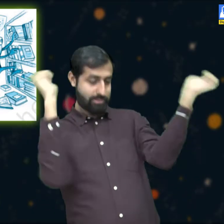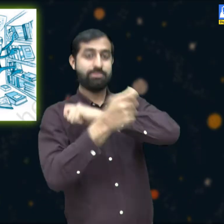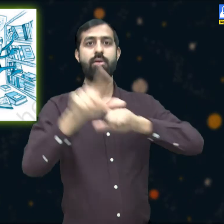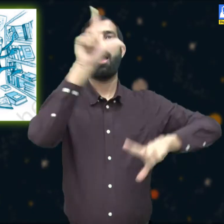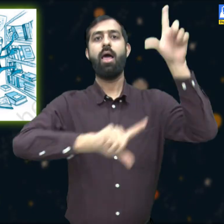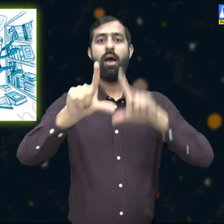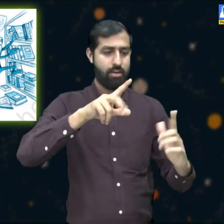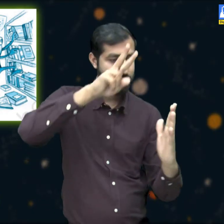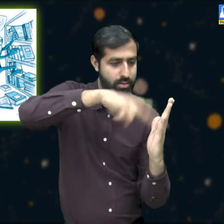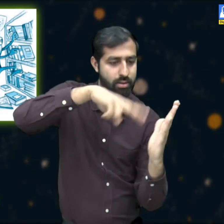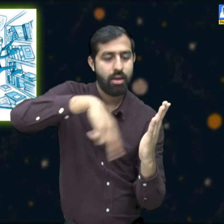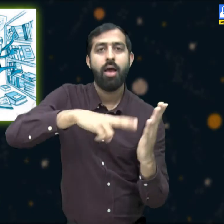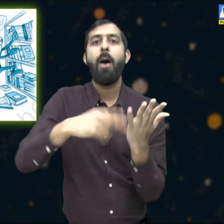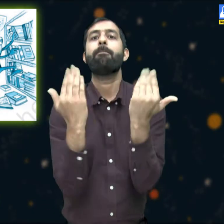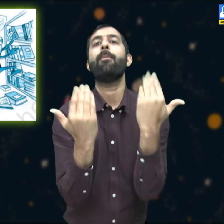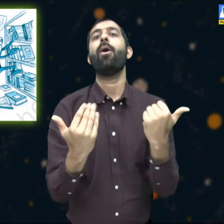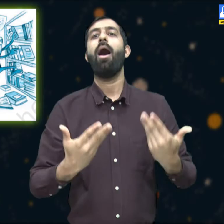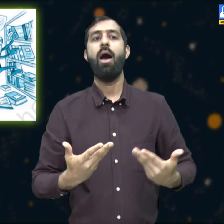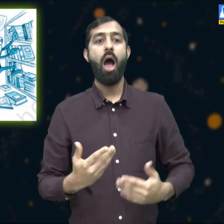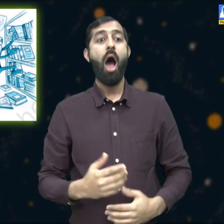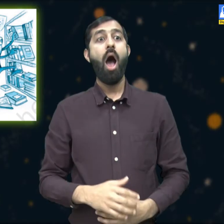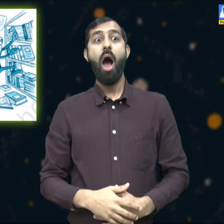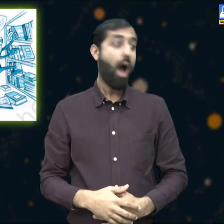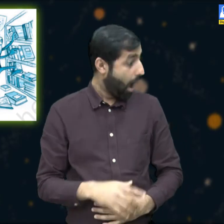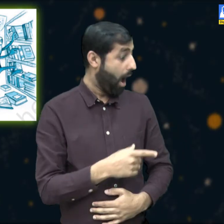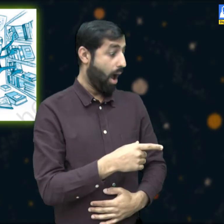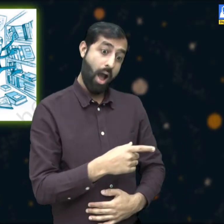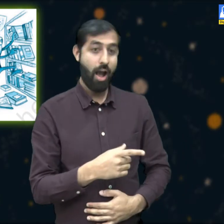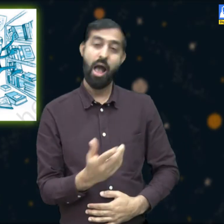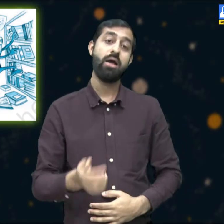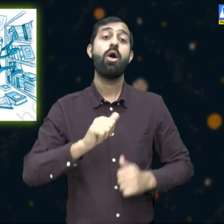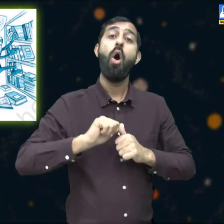''Take them immediately and then watch the sandwich. The meaning of the code will slowly unfold before you''.